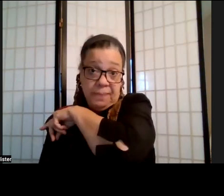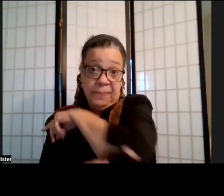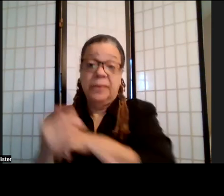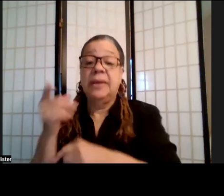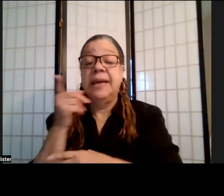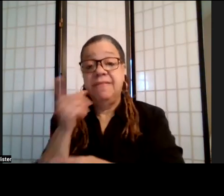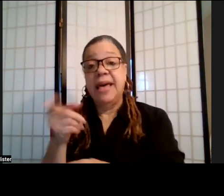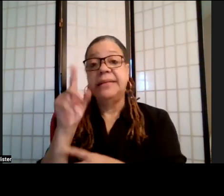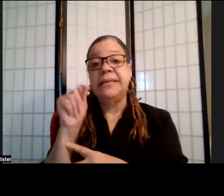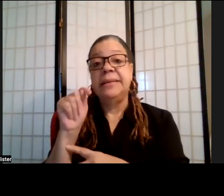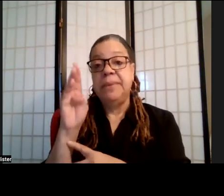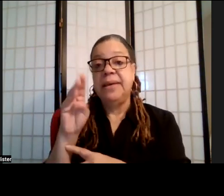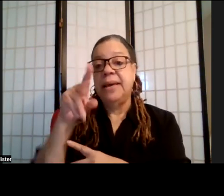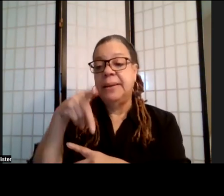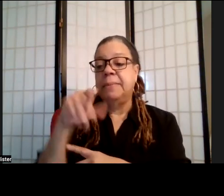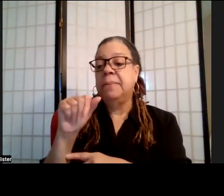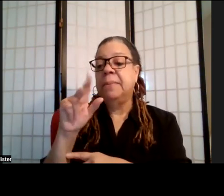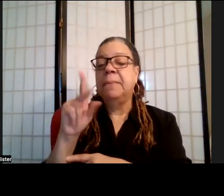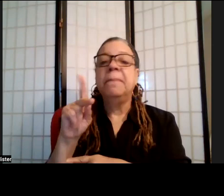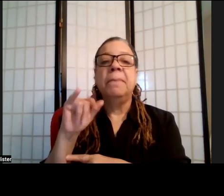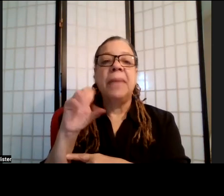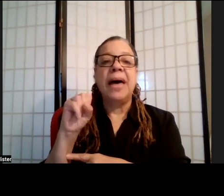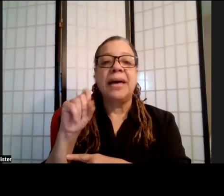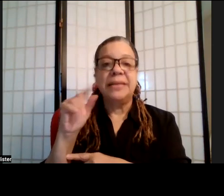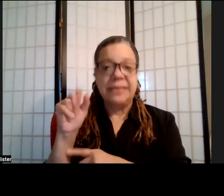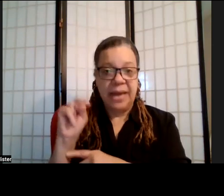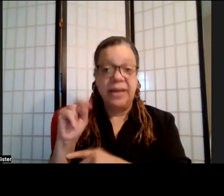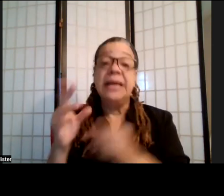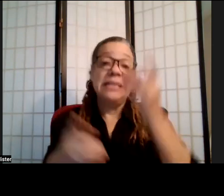TB in Pakistan: it is a disease of the poor. Kulthum Bibi